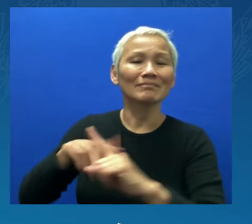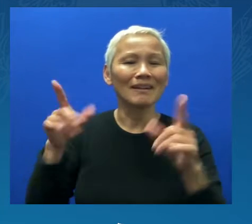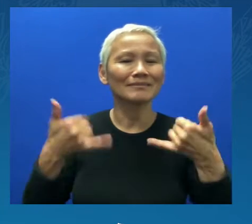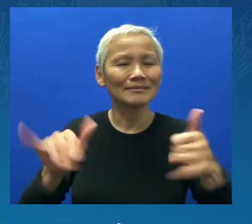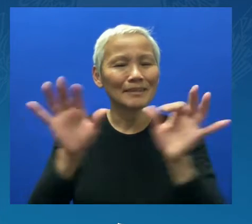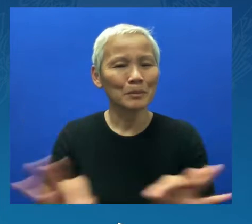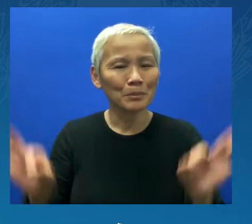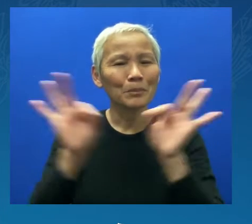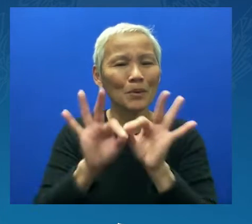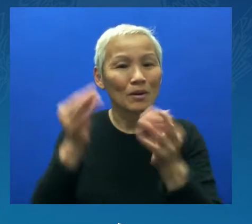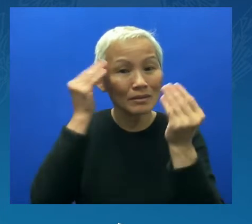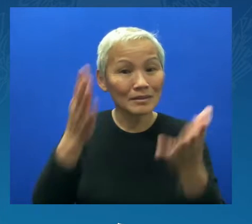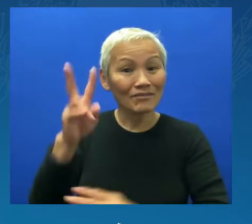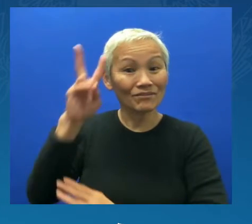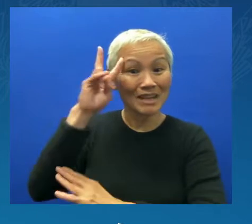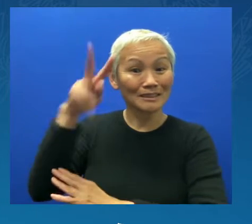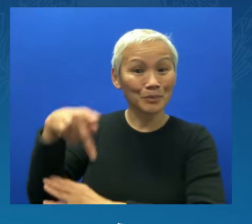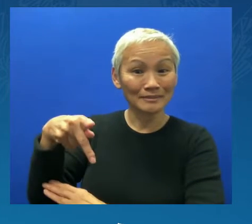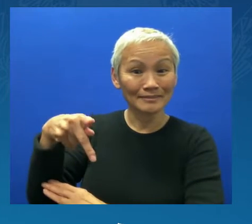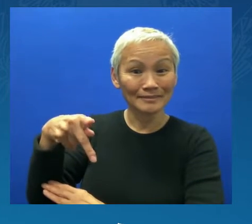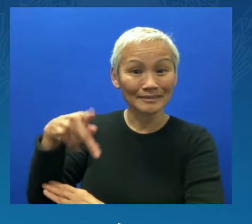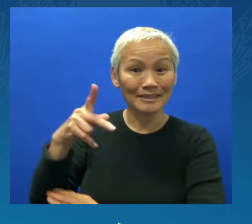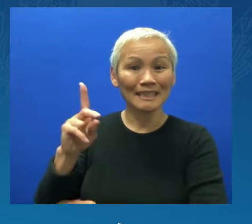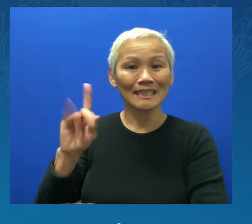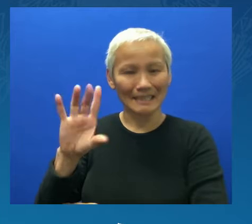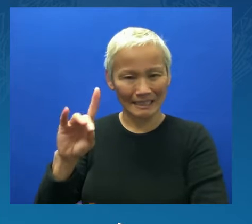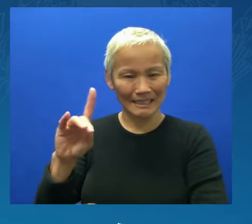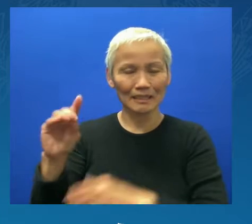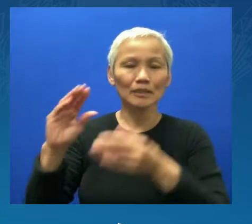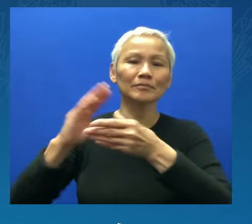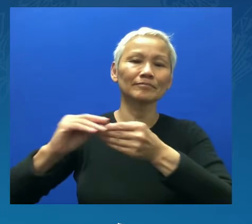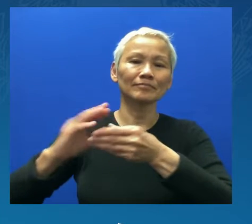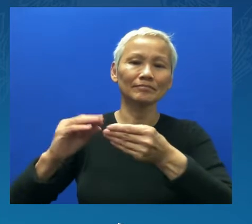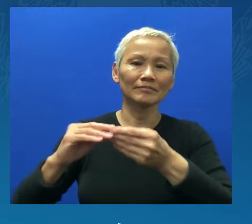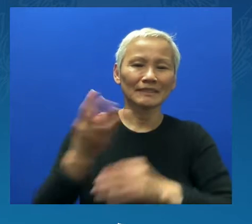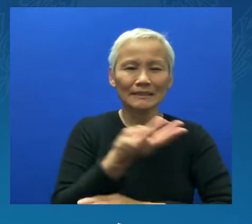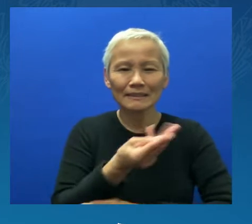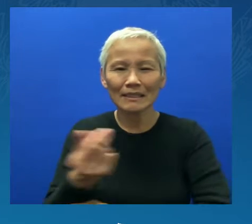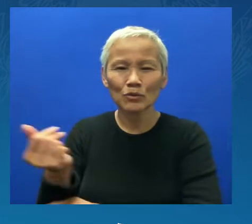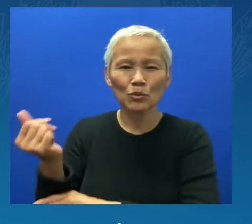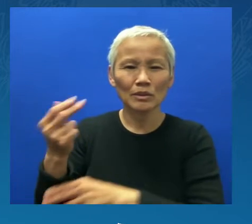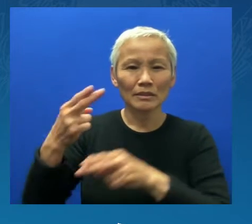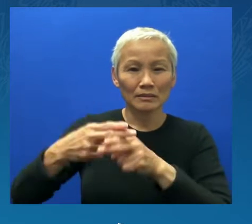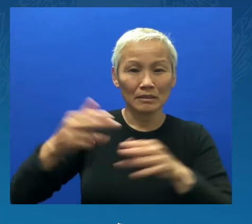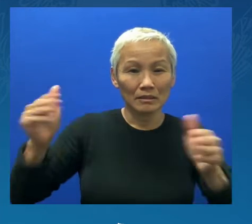actually has said in many of her introductions of me, you know, that she's known my career